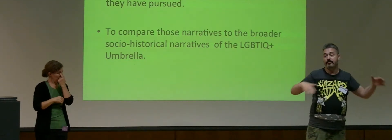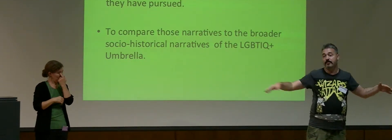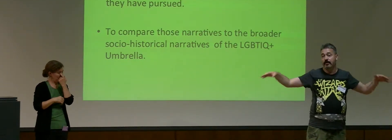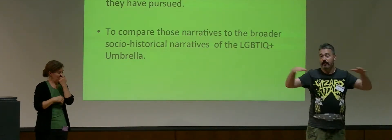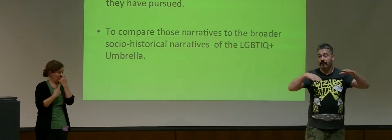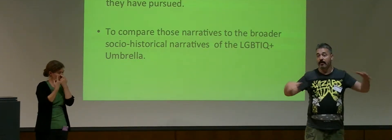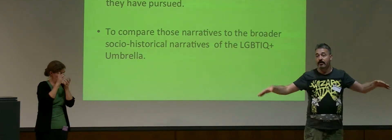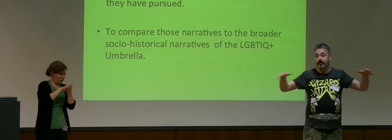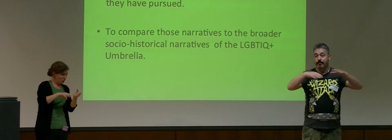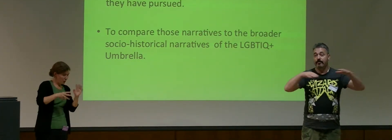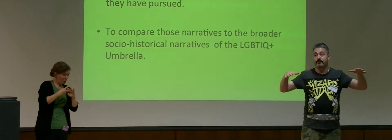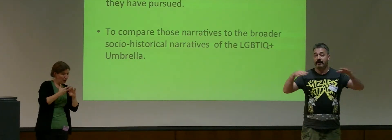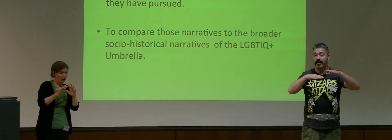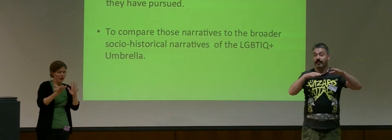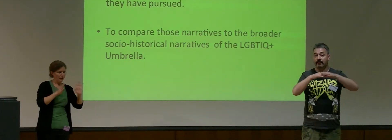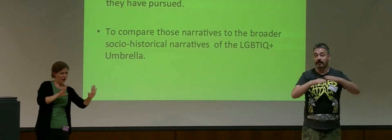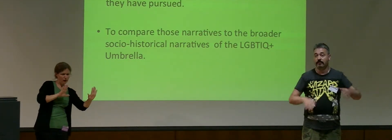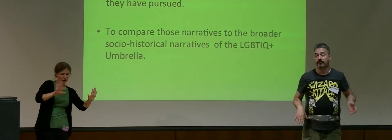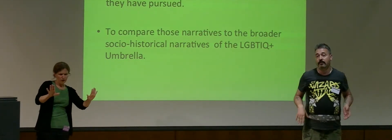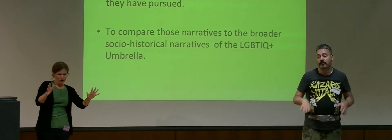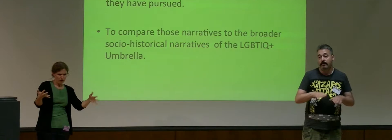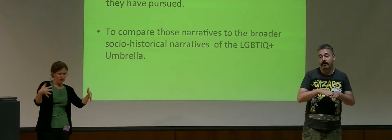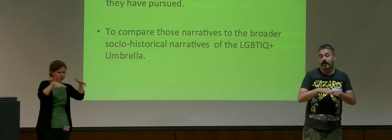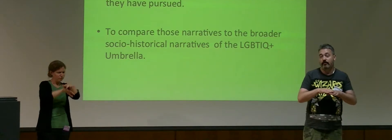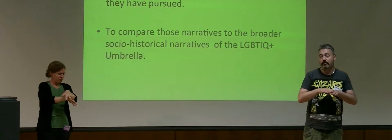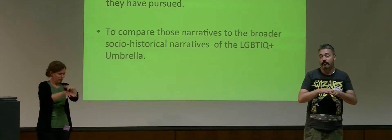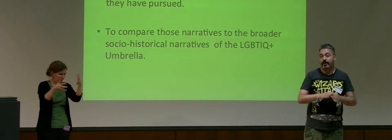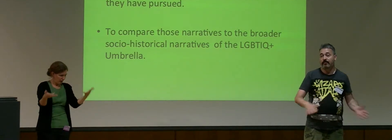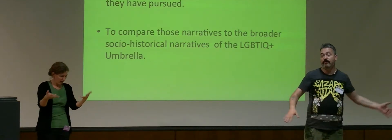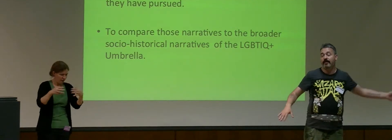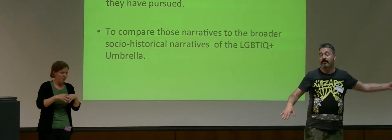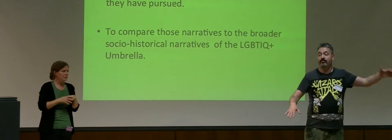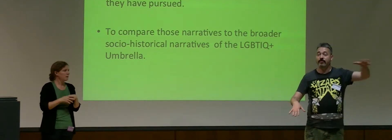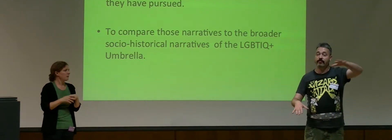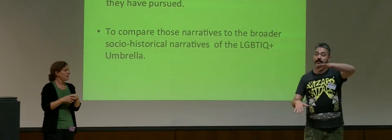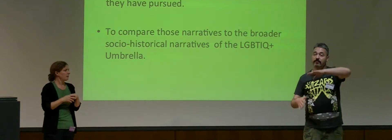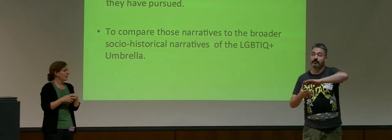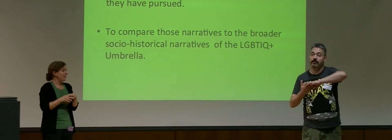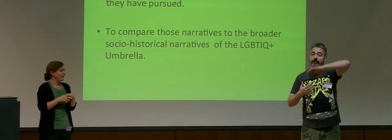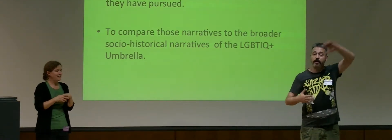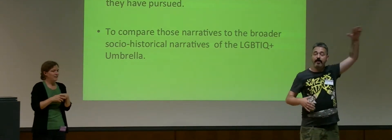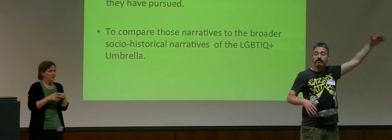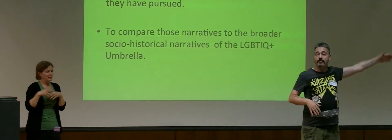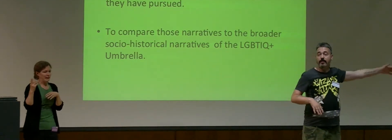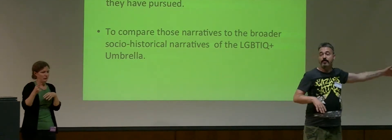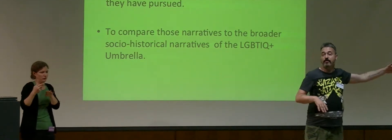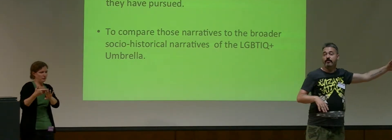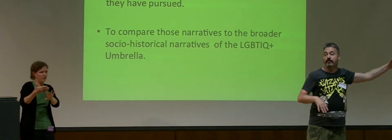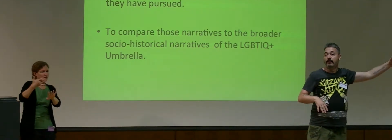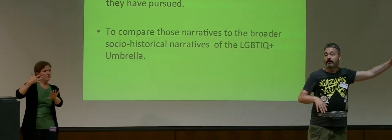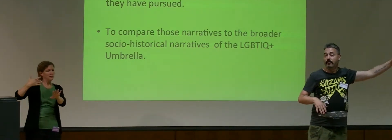take the other and we put them together? You know, because there’s a history of this going right back to the women’s movement.